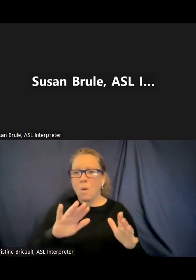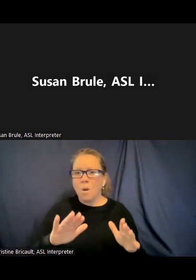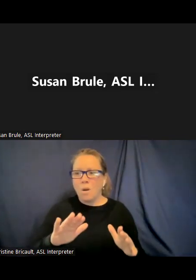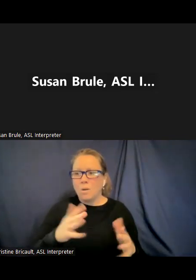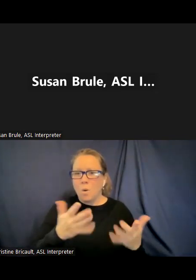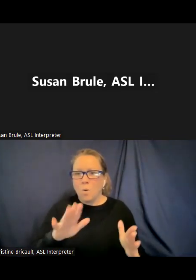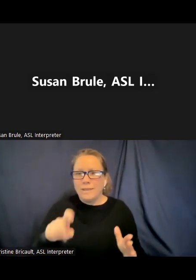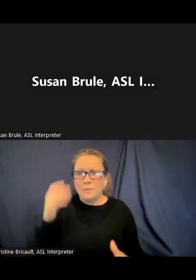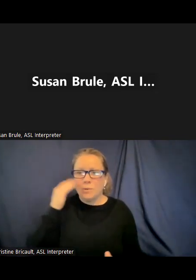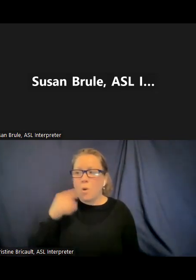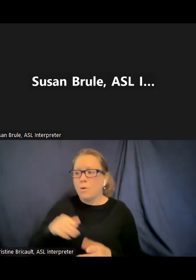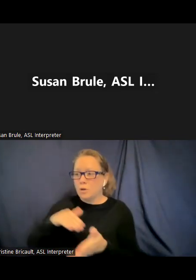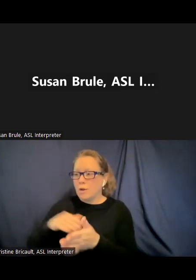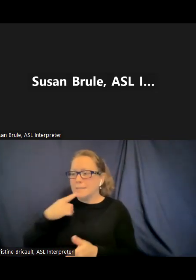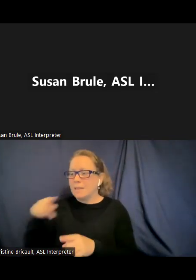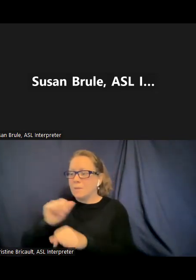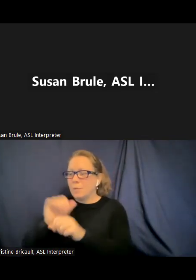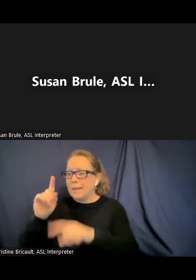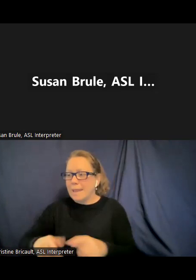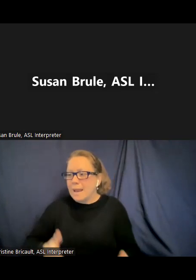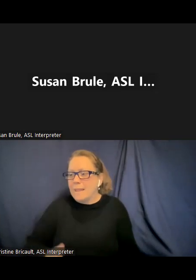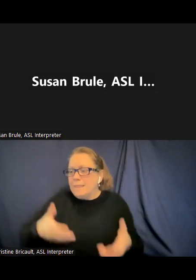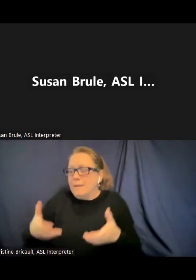from the doctor that the employee can't lift more than ten pounds.